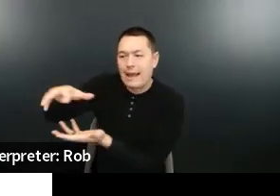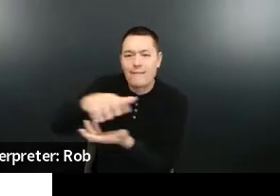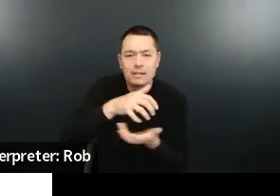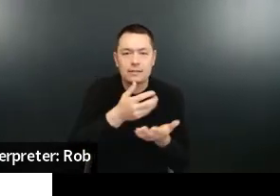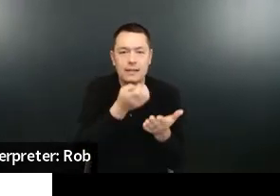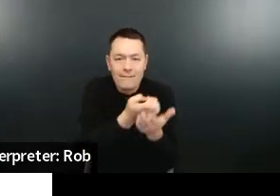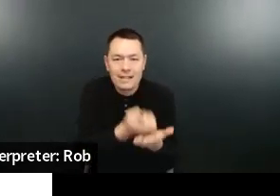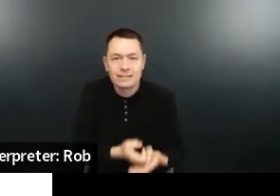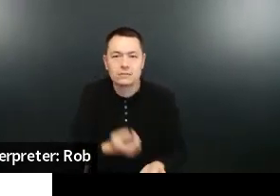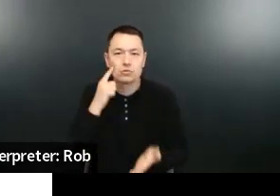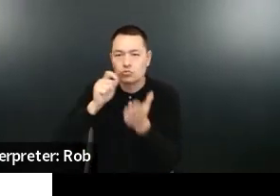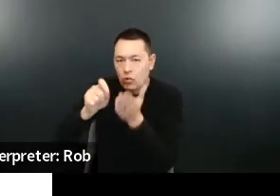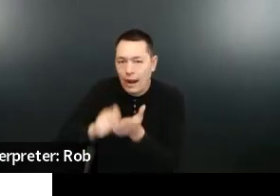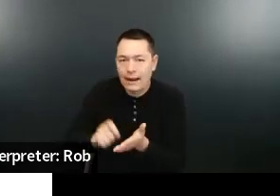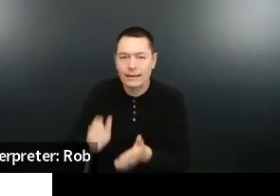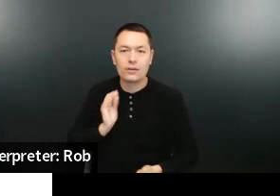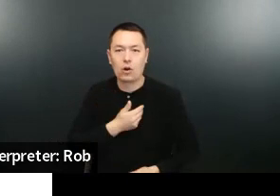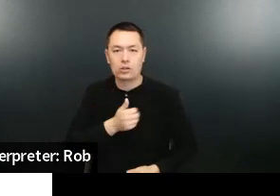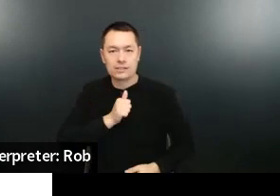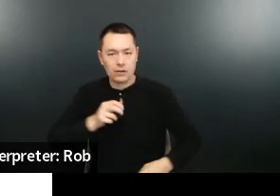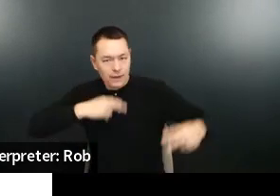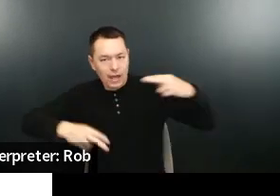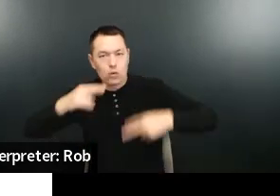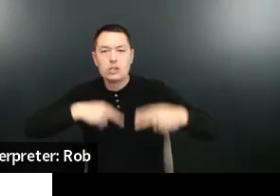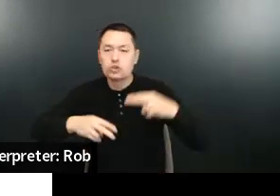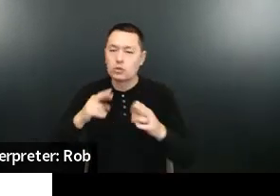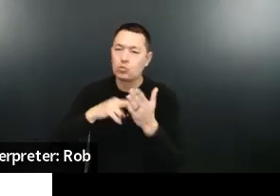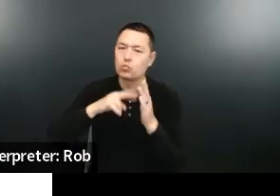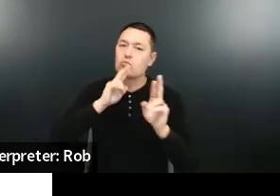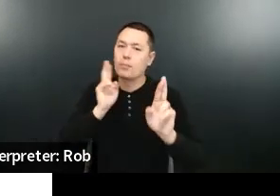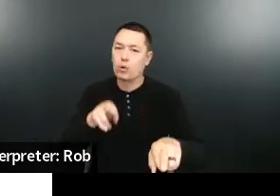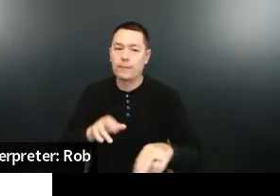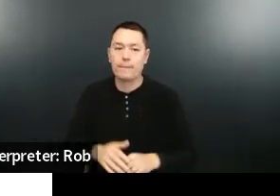writing in our self-evaluation or participatory governance.